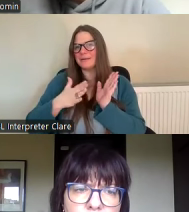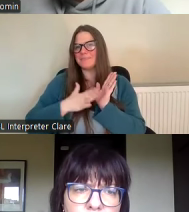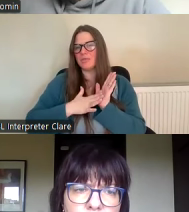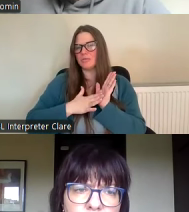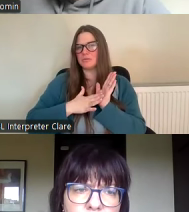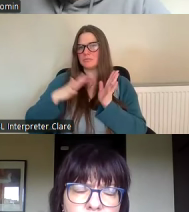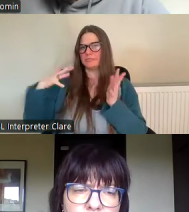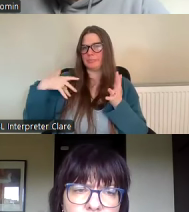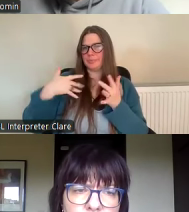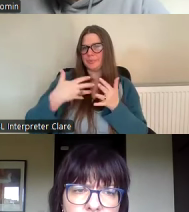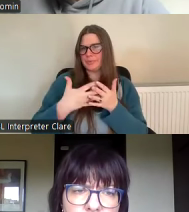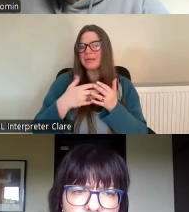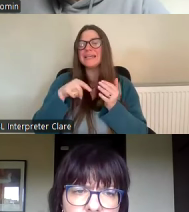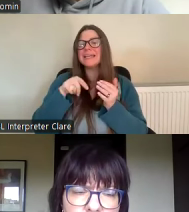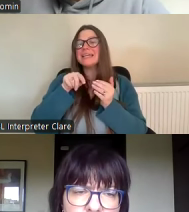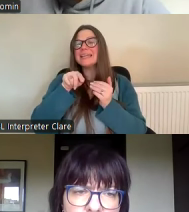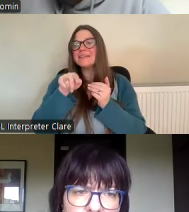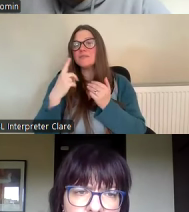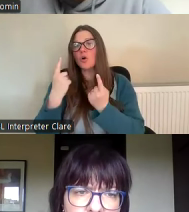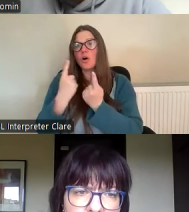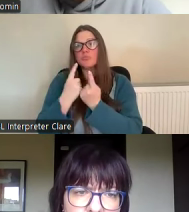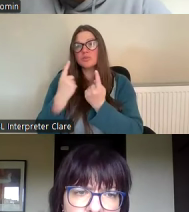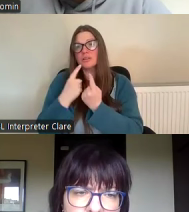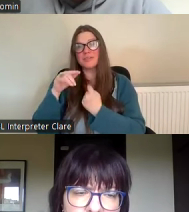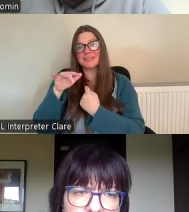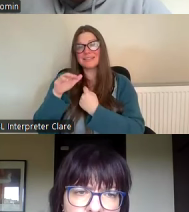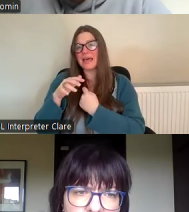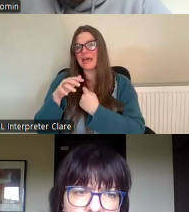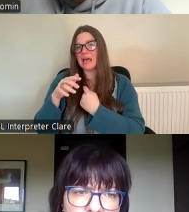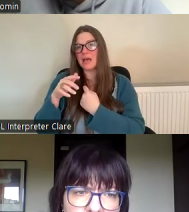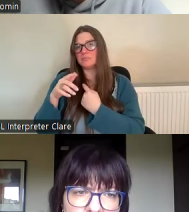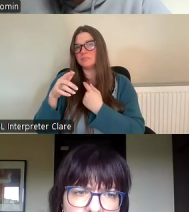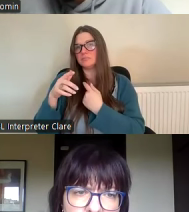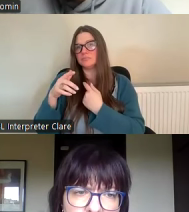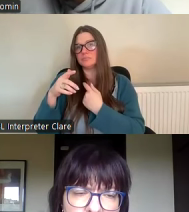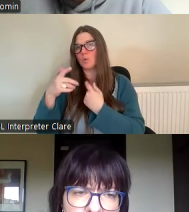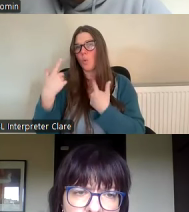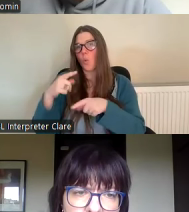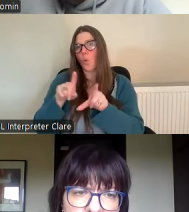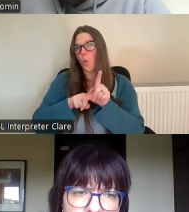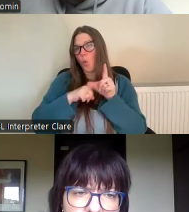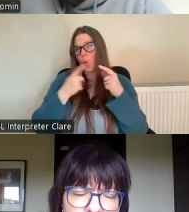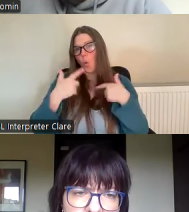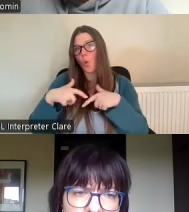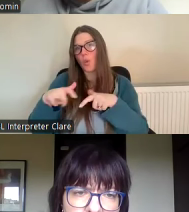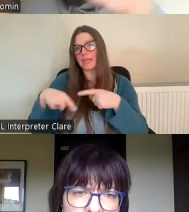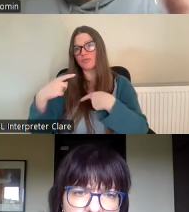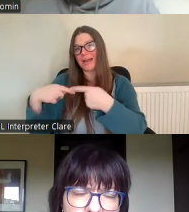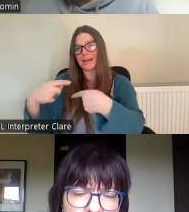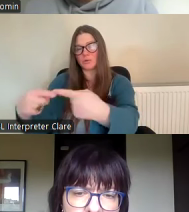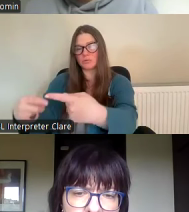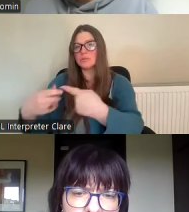If you're looking at something more evergreen, you might want to look at the trends over the past year or the past two years and see what they're like.